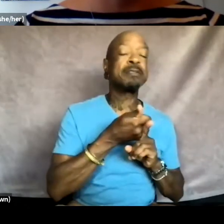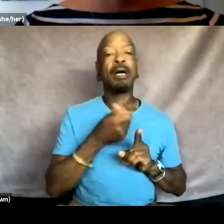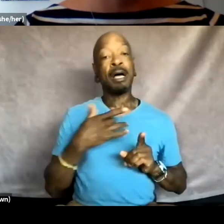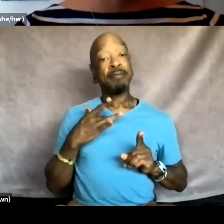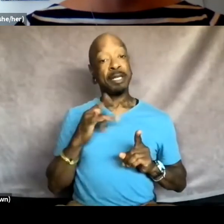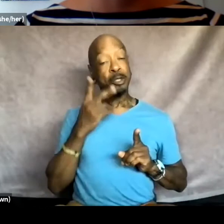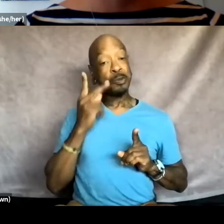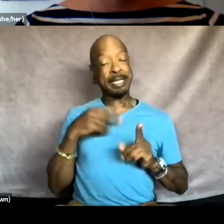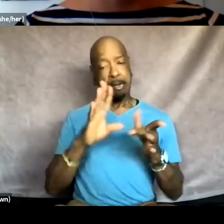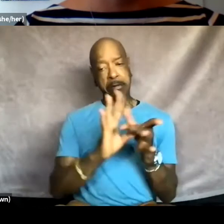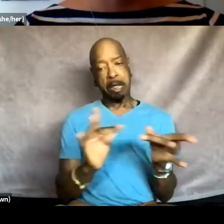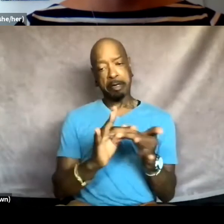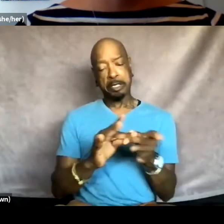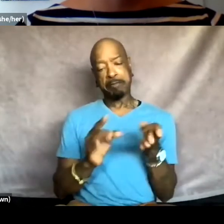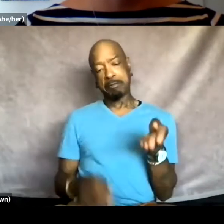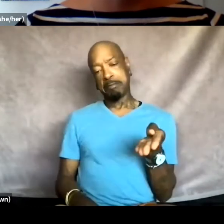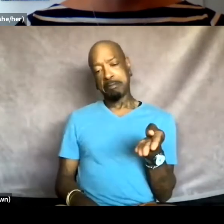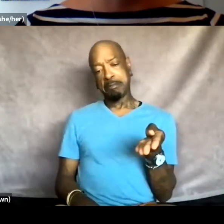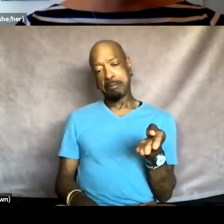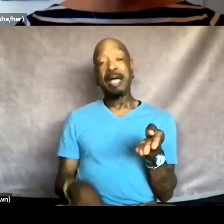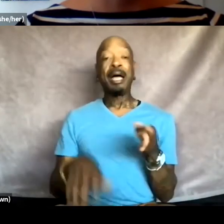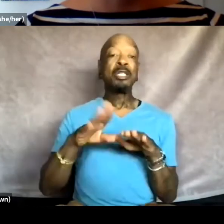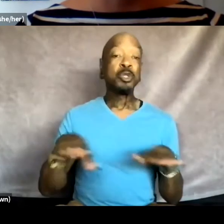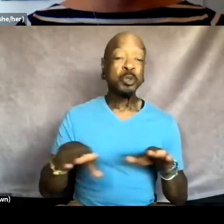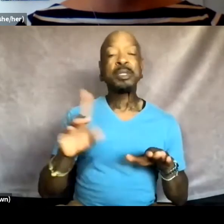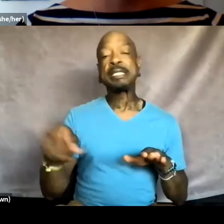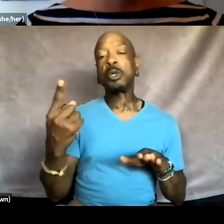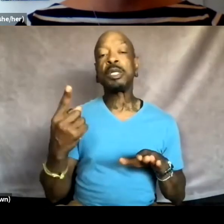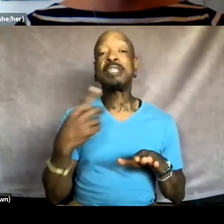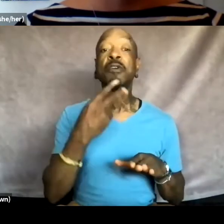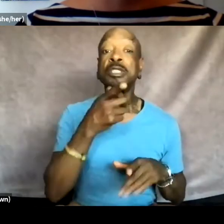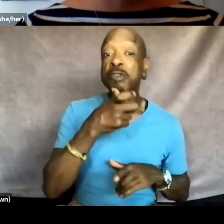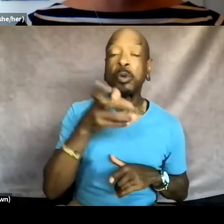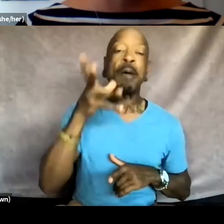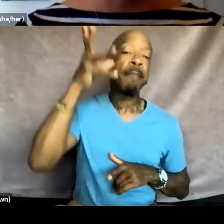in particular with children is always the parent speaking or the caretaker speaking